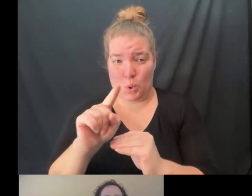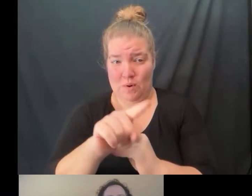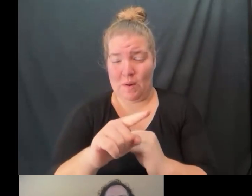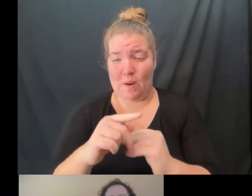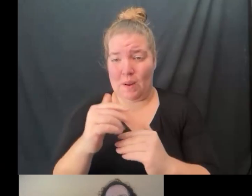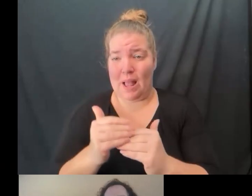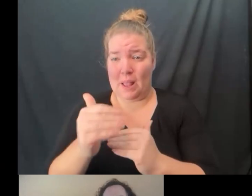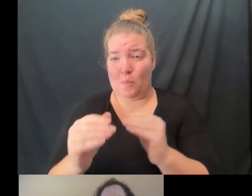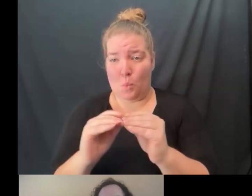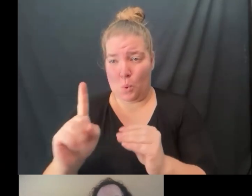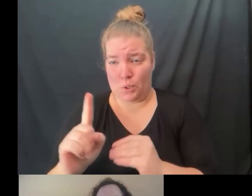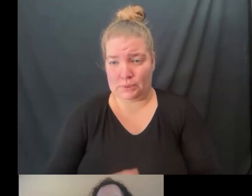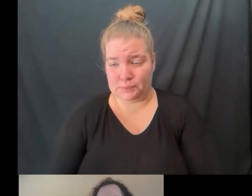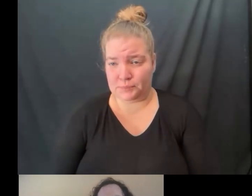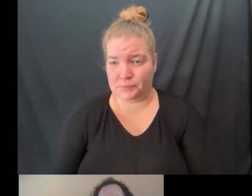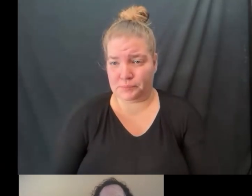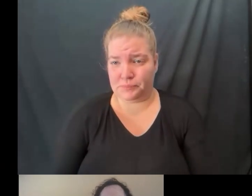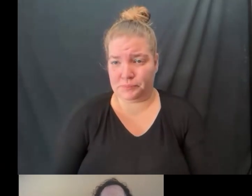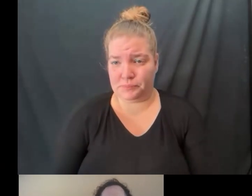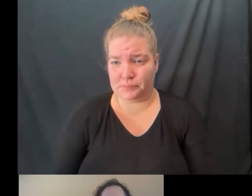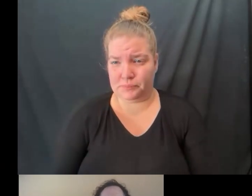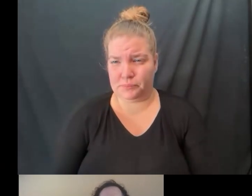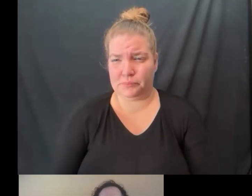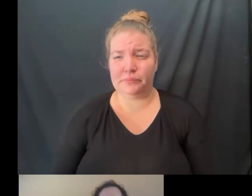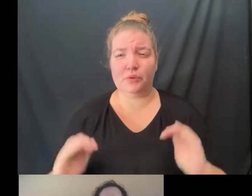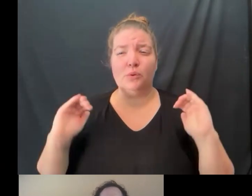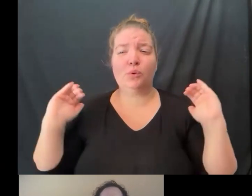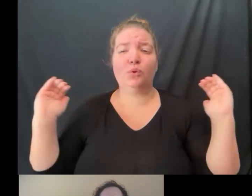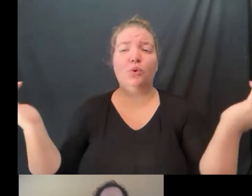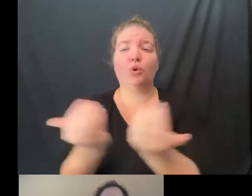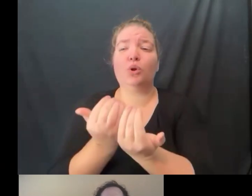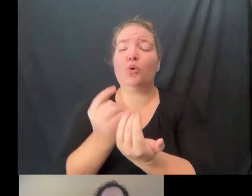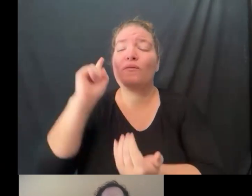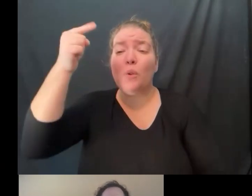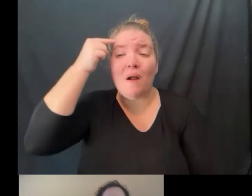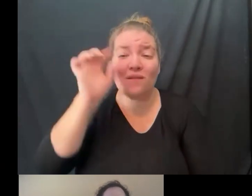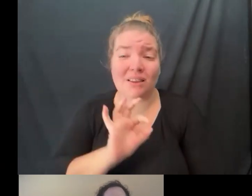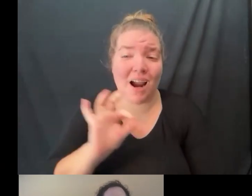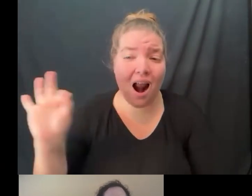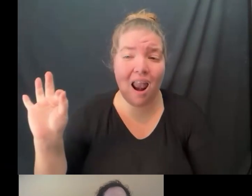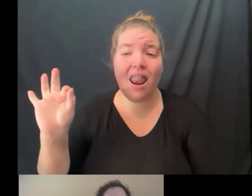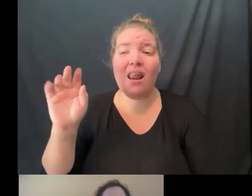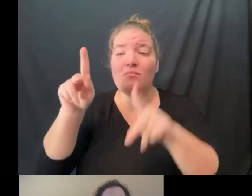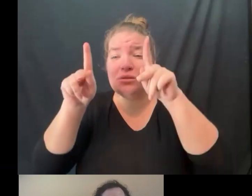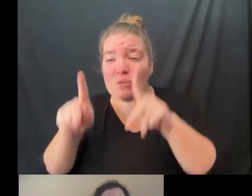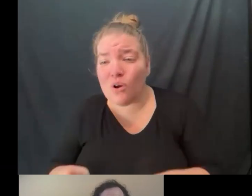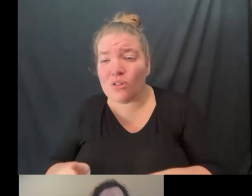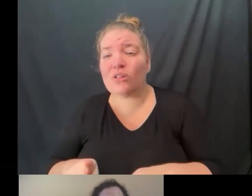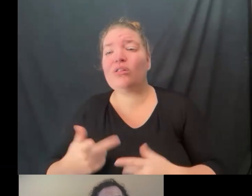for is training. And what they're asking for is training of people in every federal government